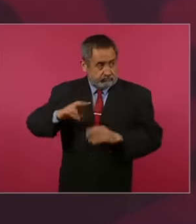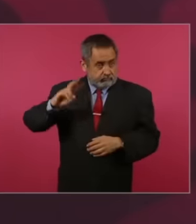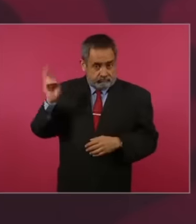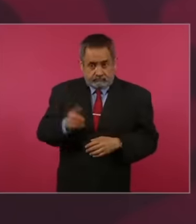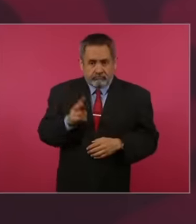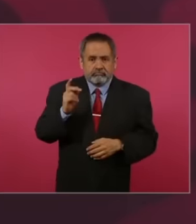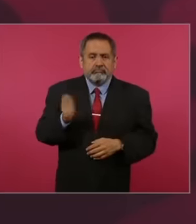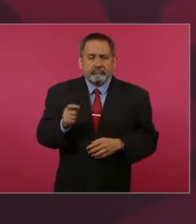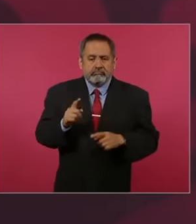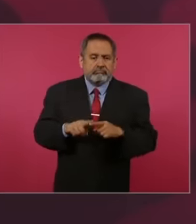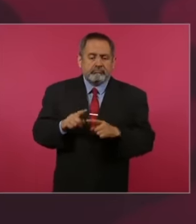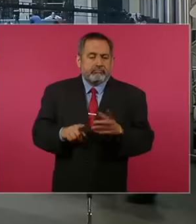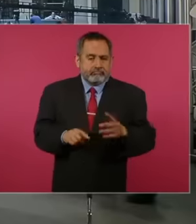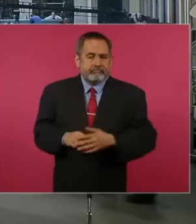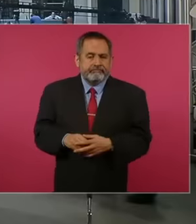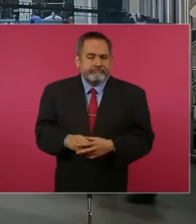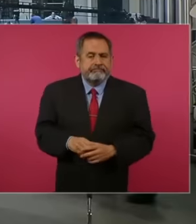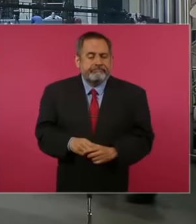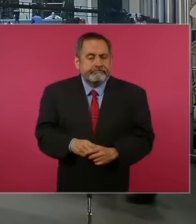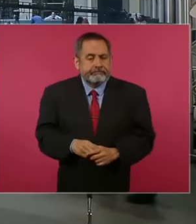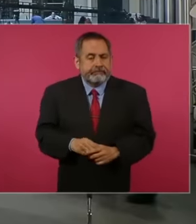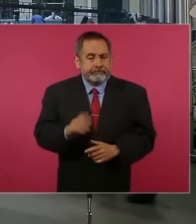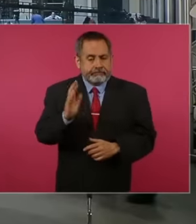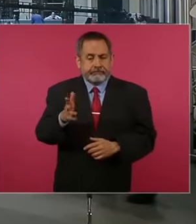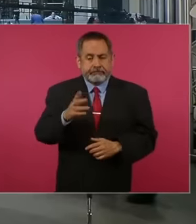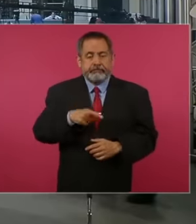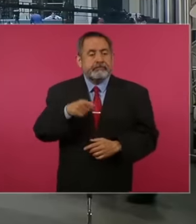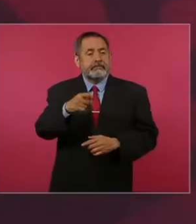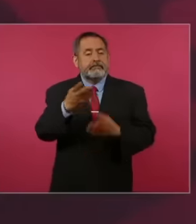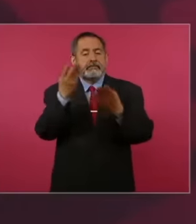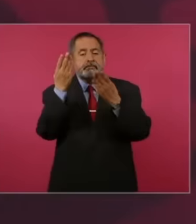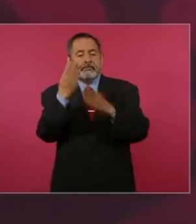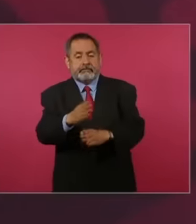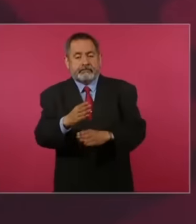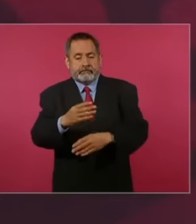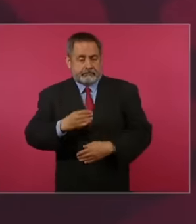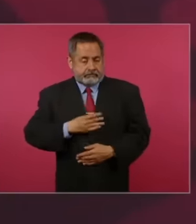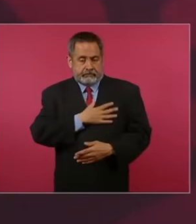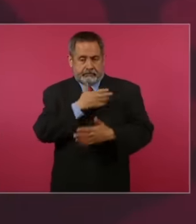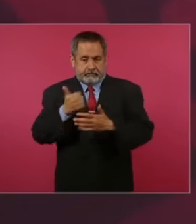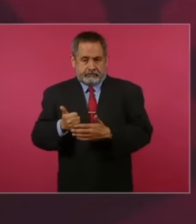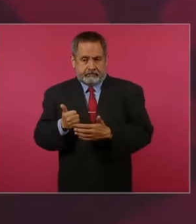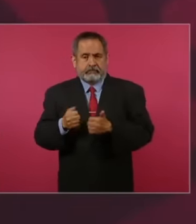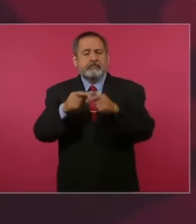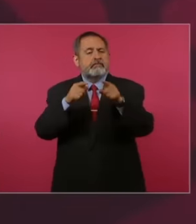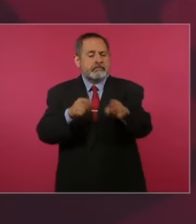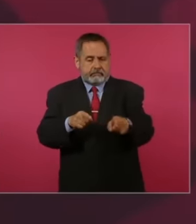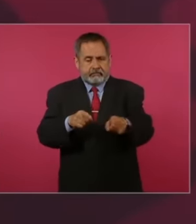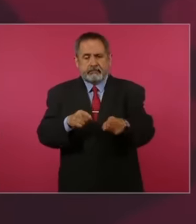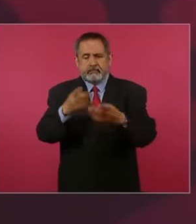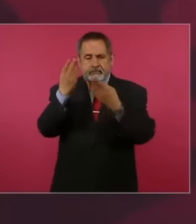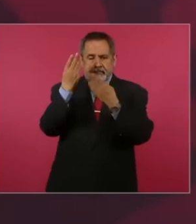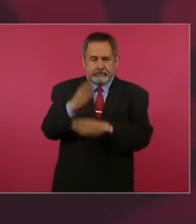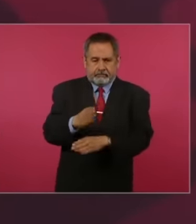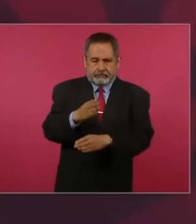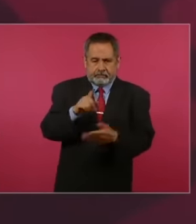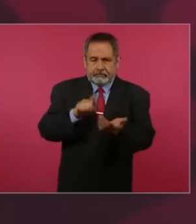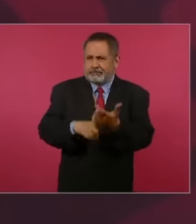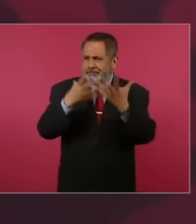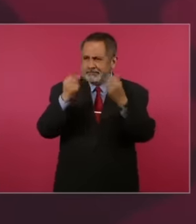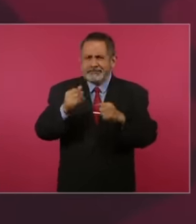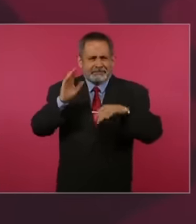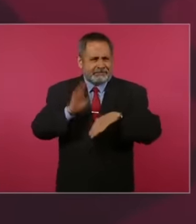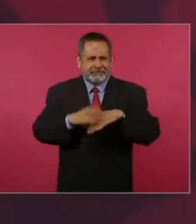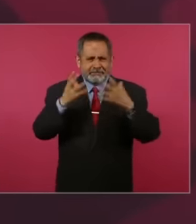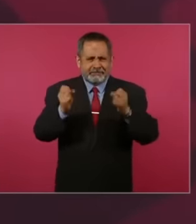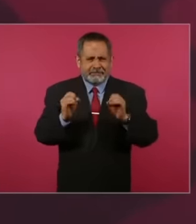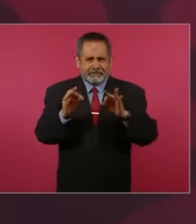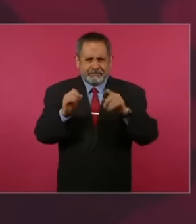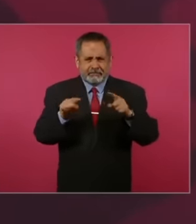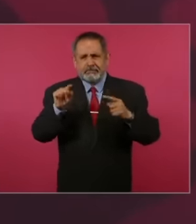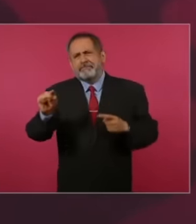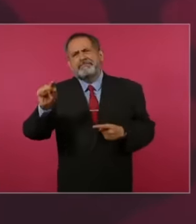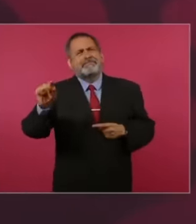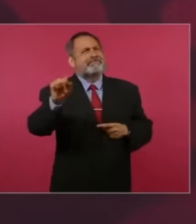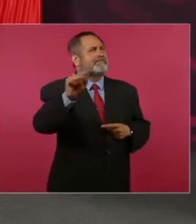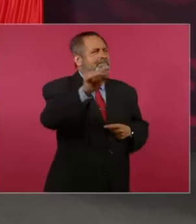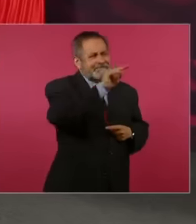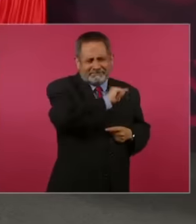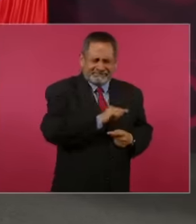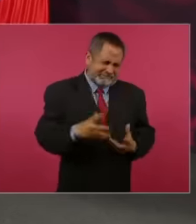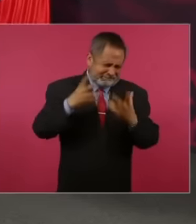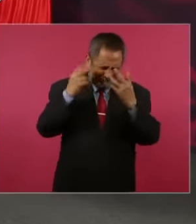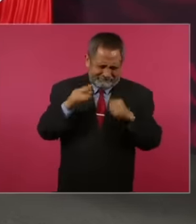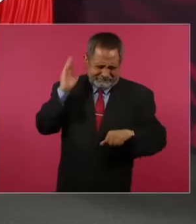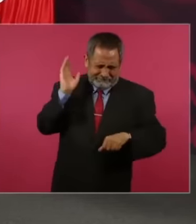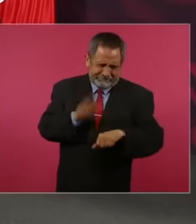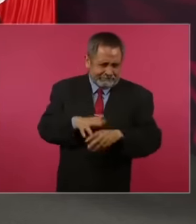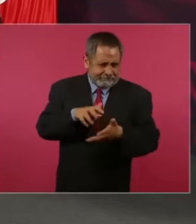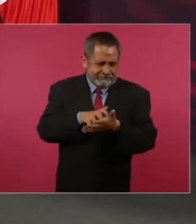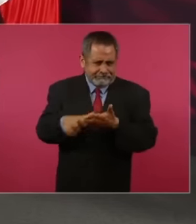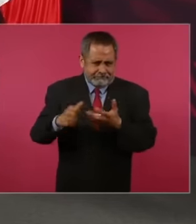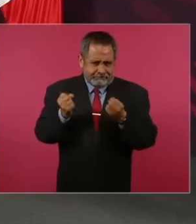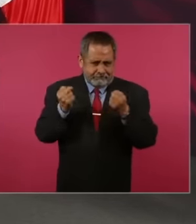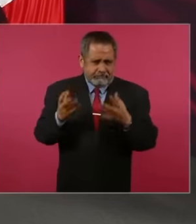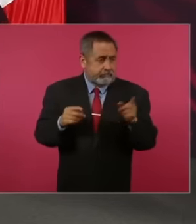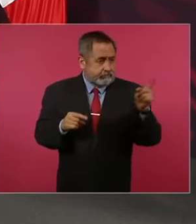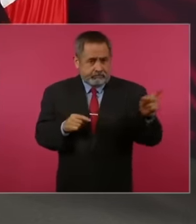The thing is that we already have the welfare bank and it is the bank with the most branches in every country in the entire country,